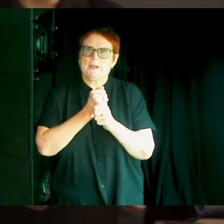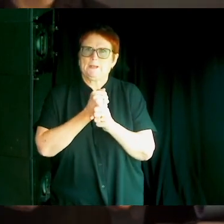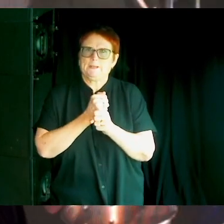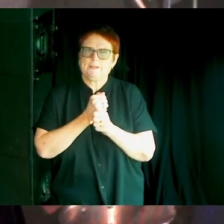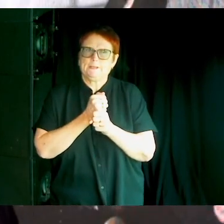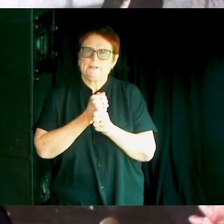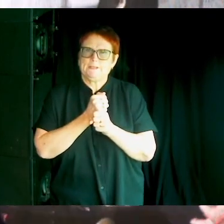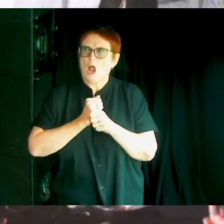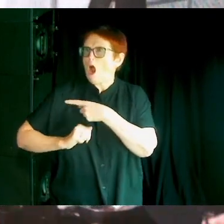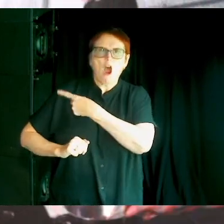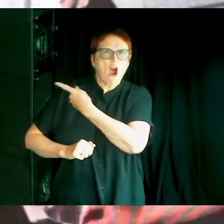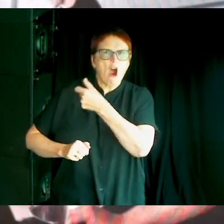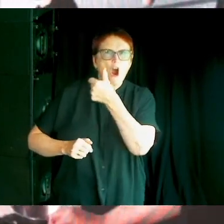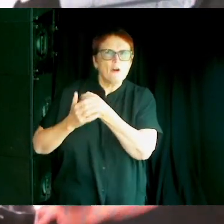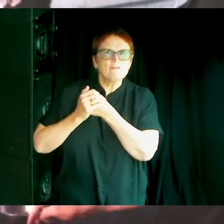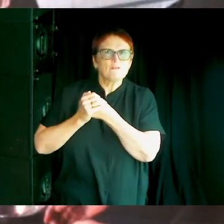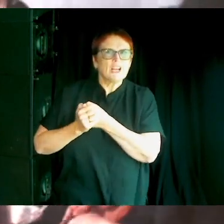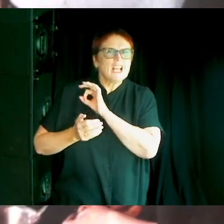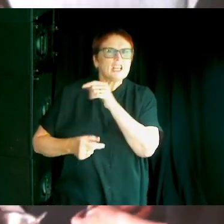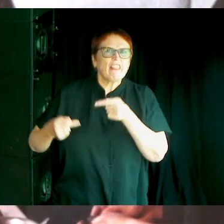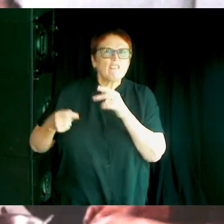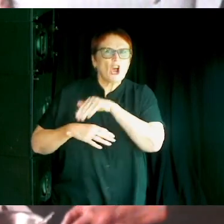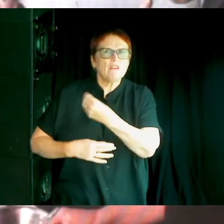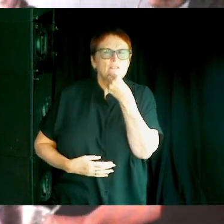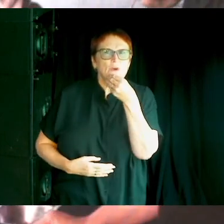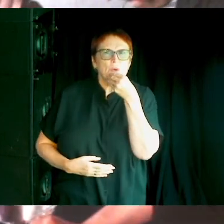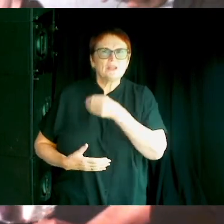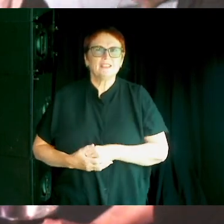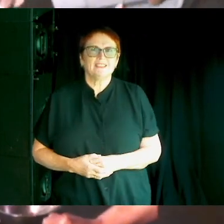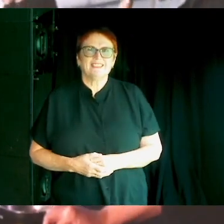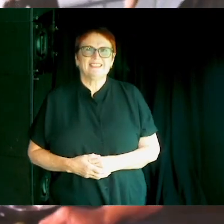become my best friend we don't fight for it we don't fight for we make good friends all of it